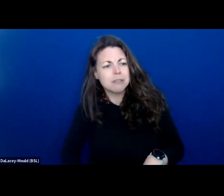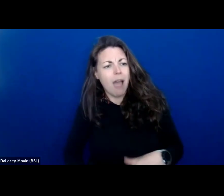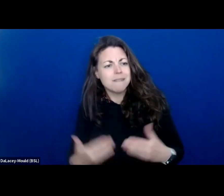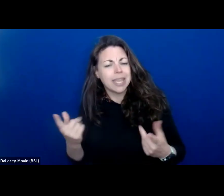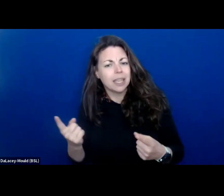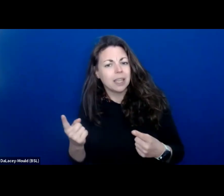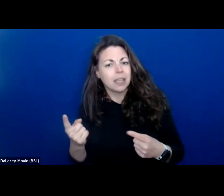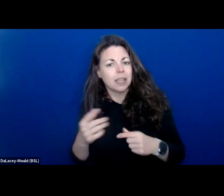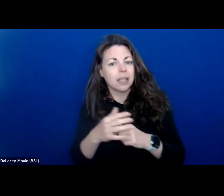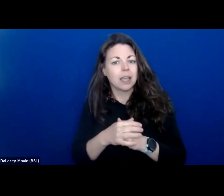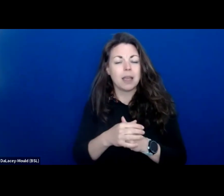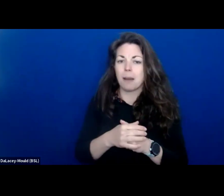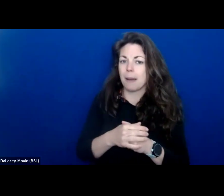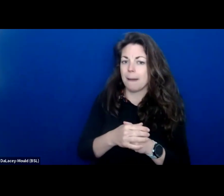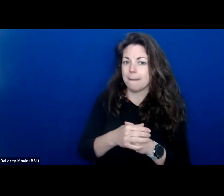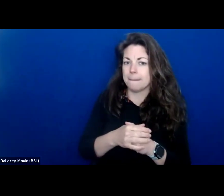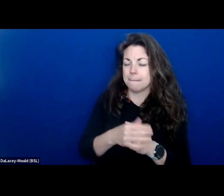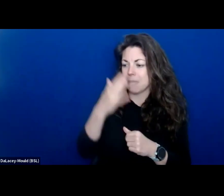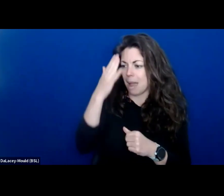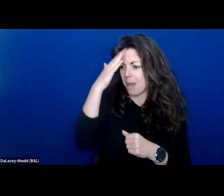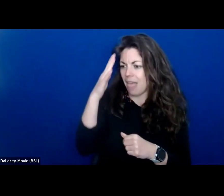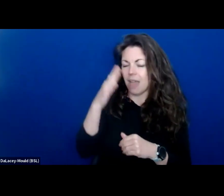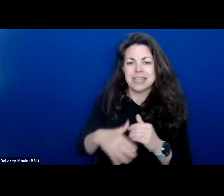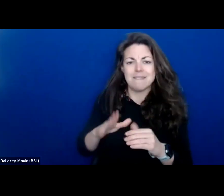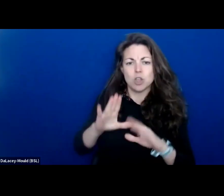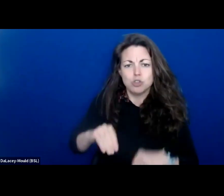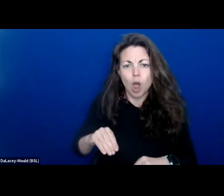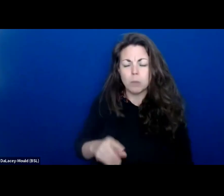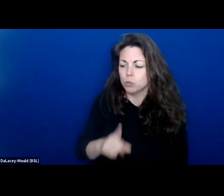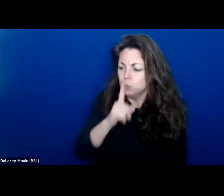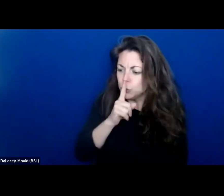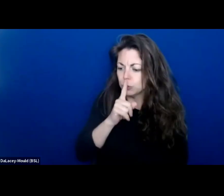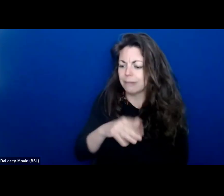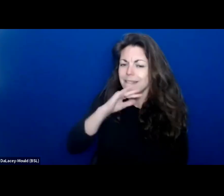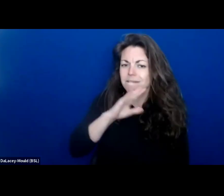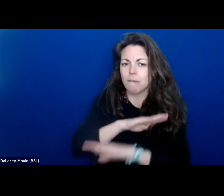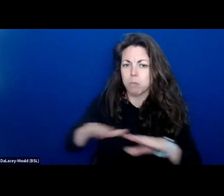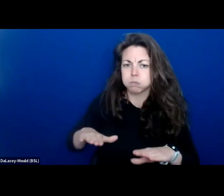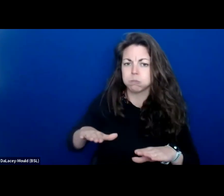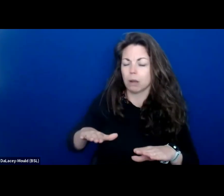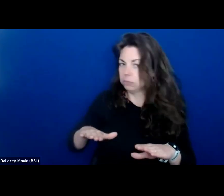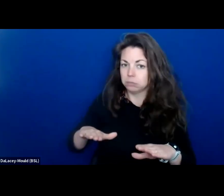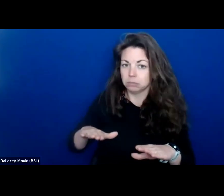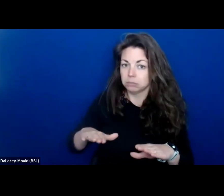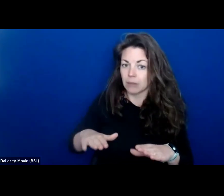didn't stifle me. She didn't say no or stop talking about that. And so I began to start looking